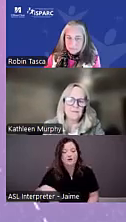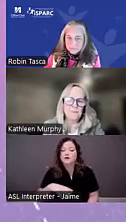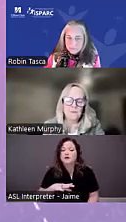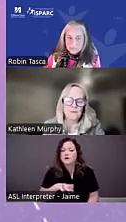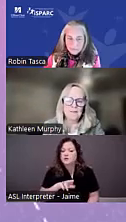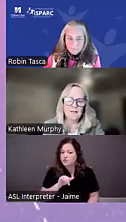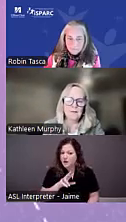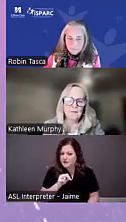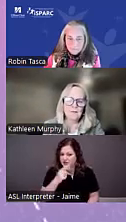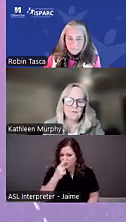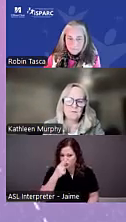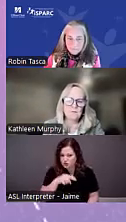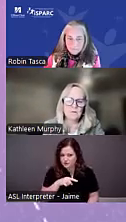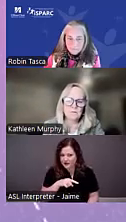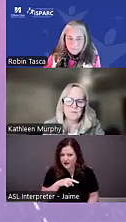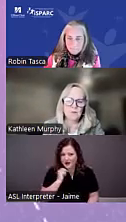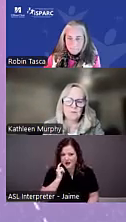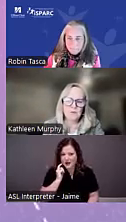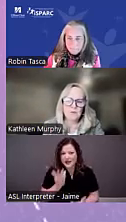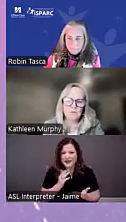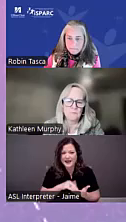people multitask. What does Descript software do?